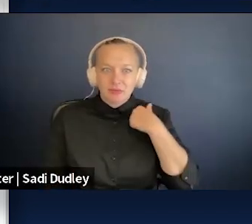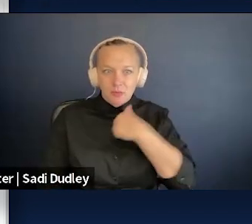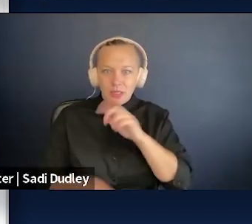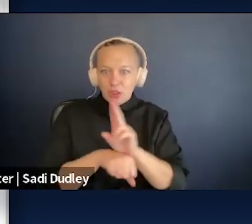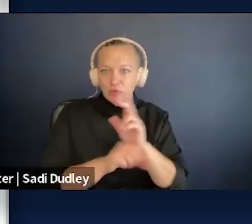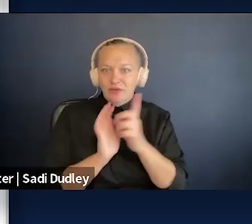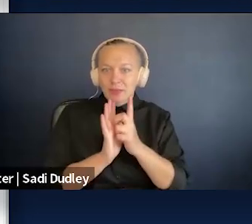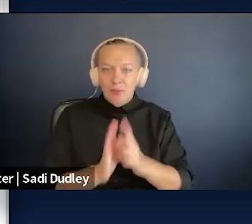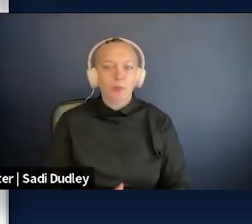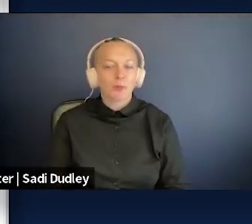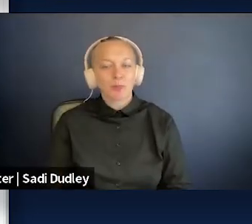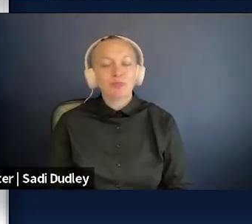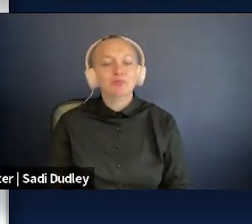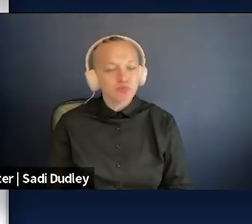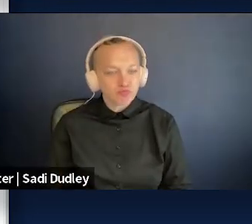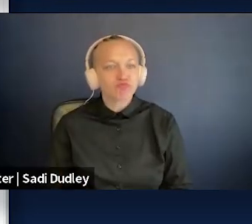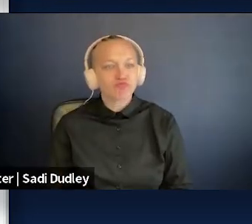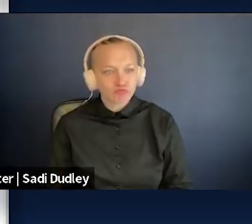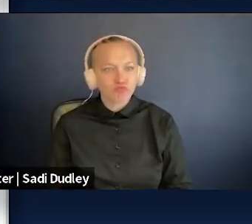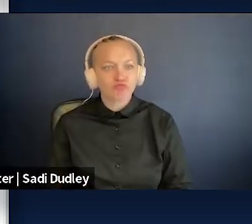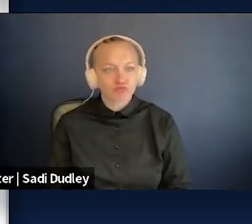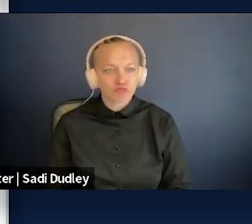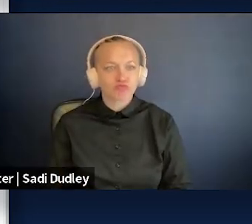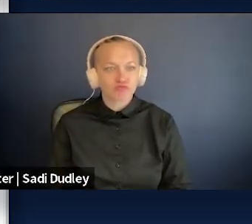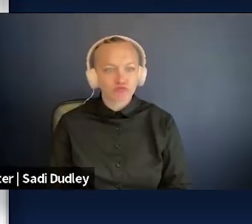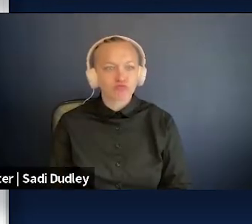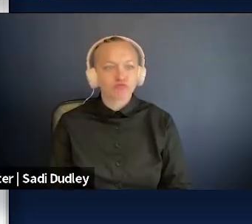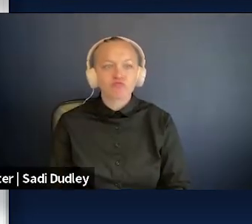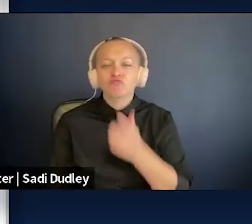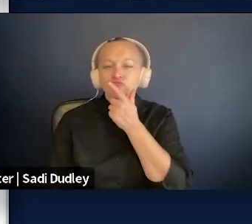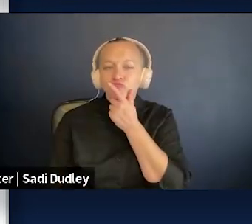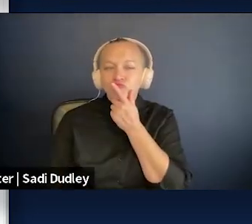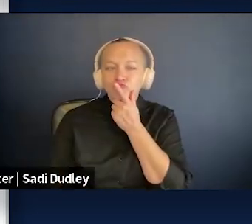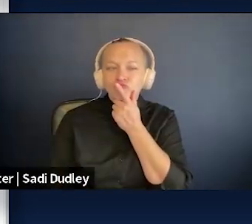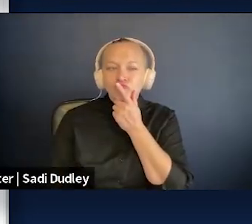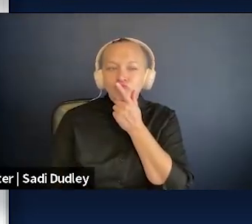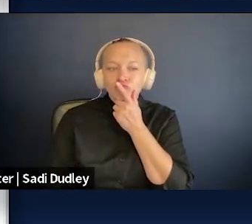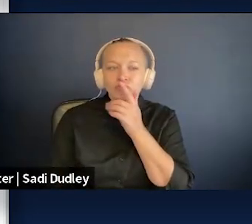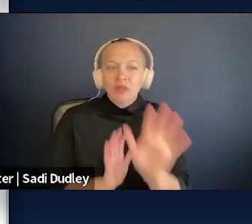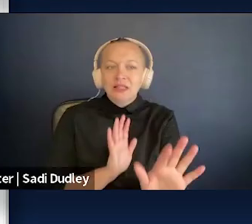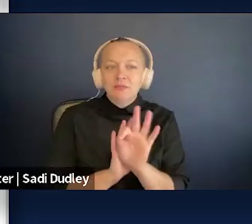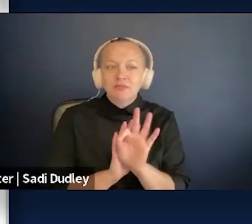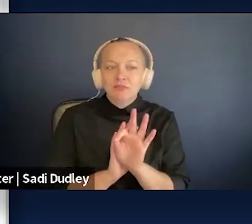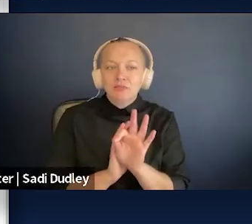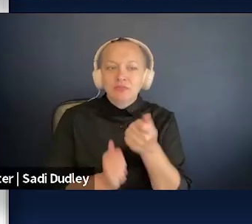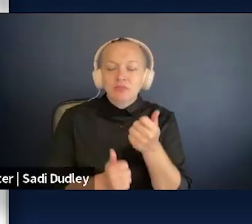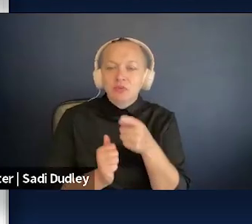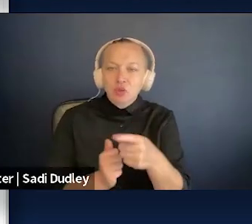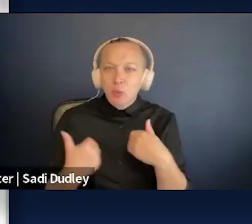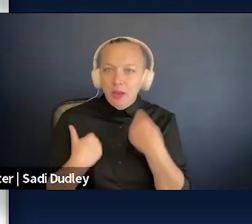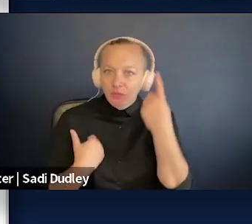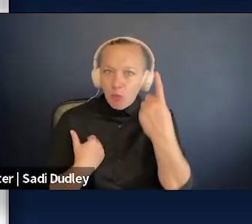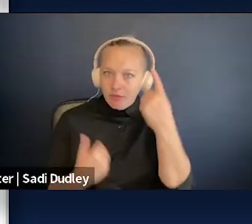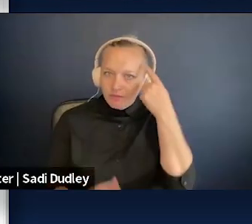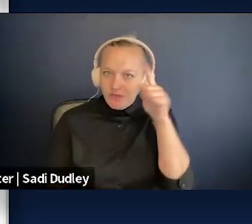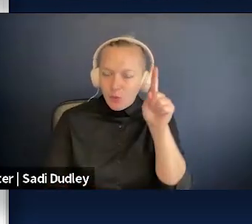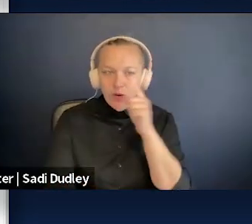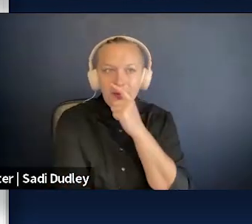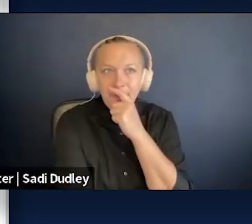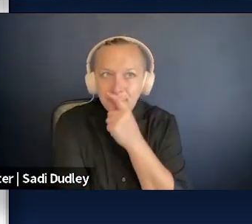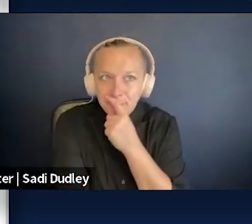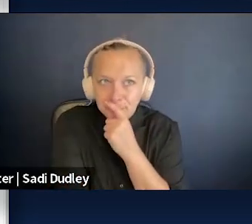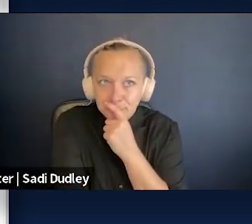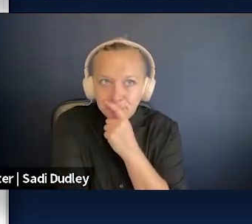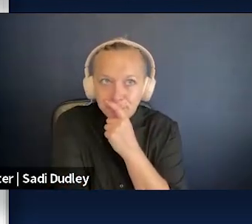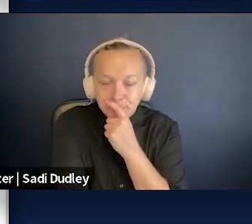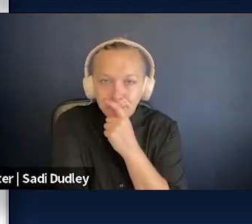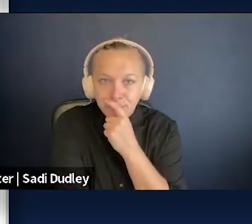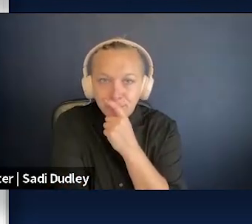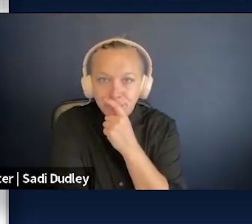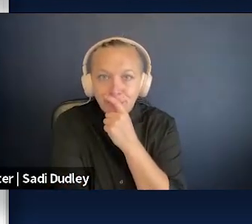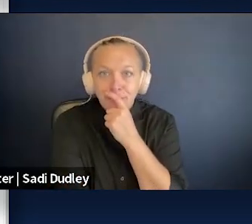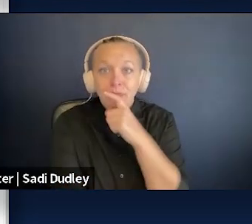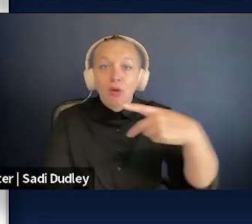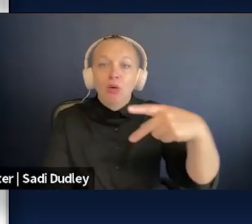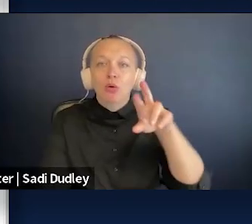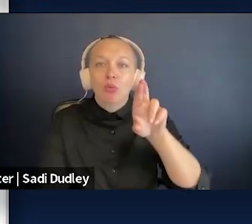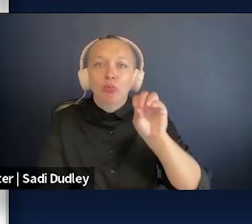Okay. Mmm, let's do cross… you have a one for pro… uh… Health measure of prostate cancer.